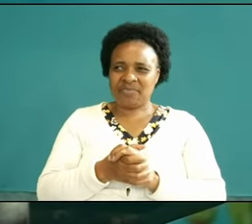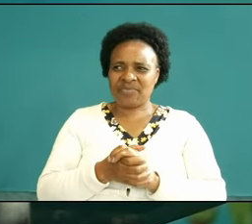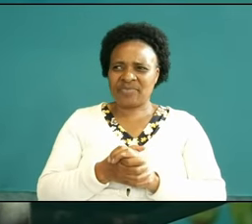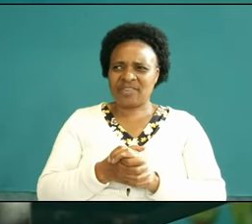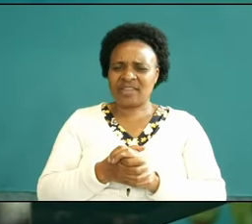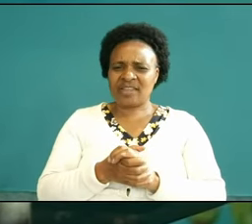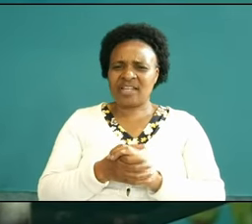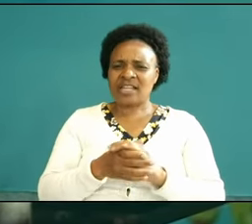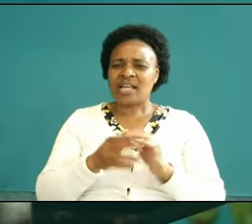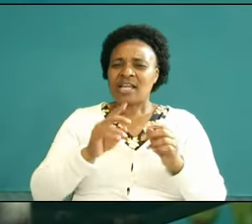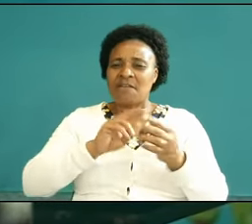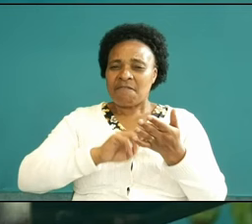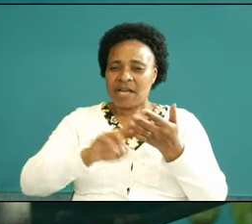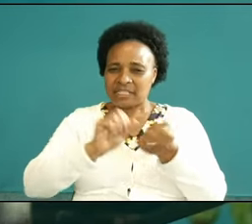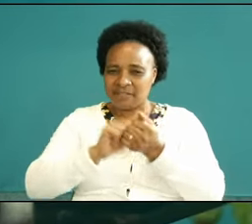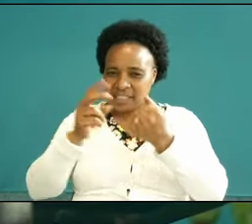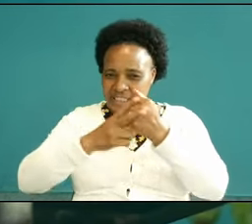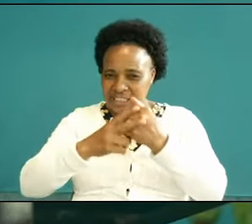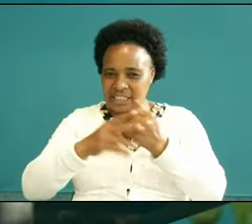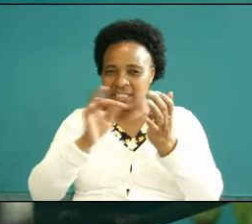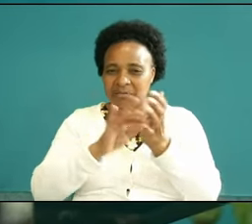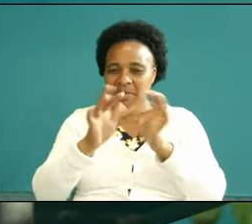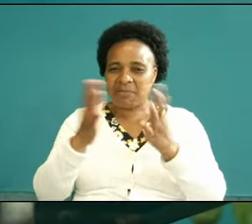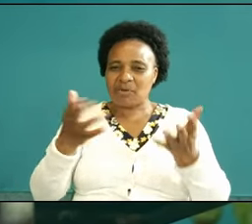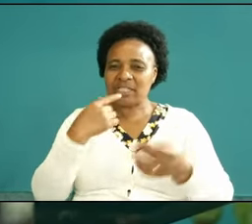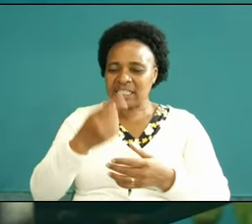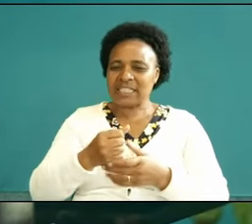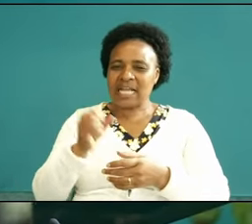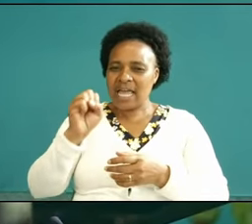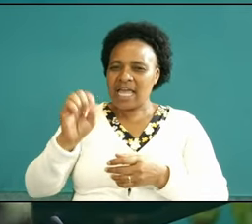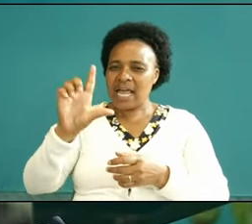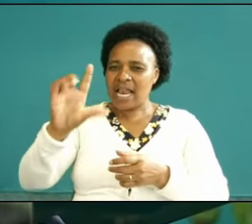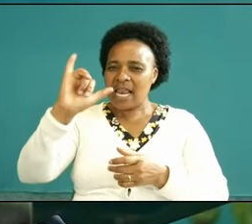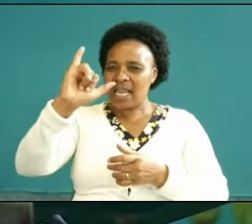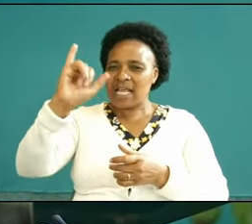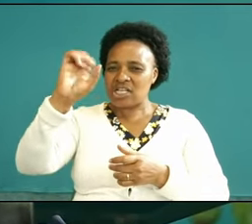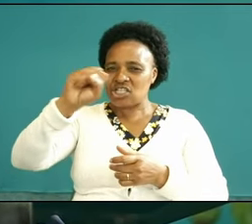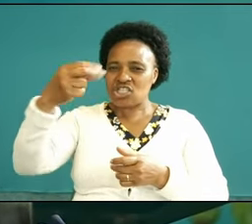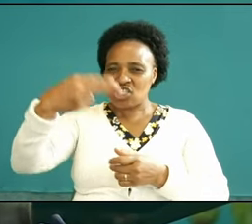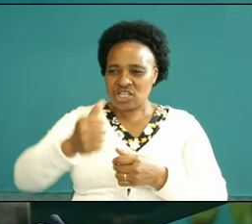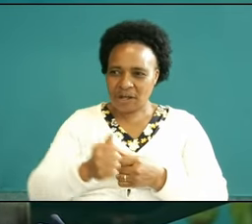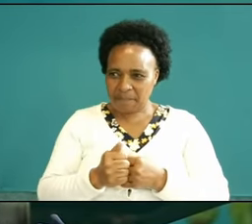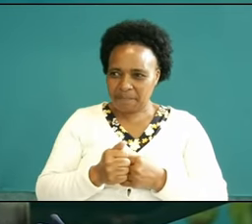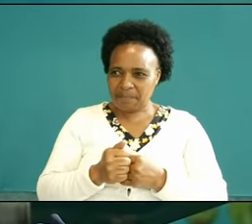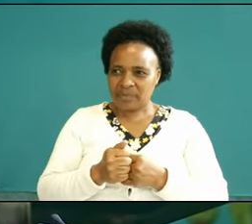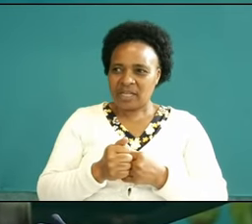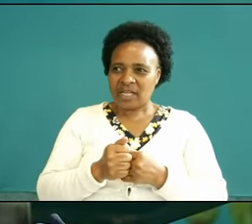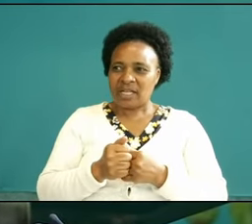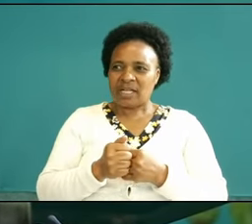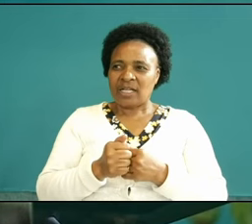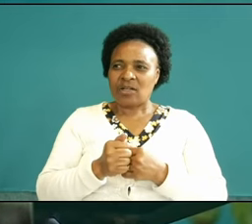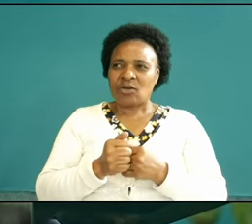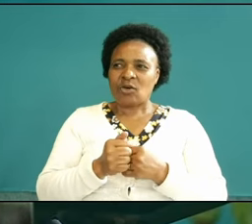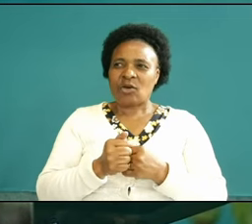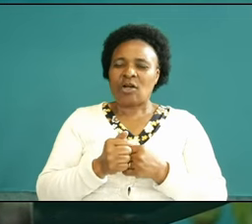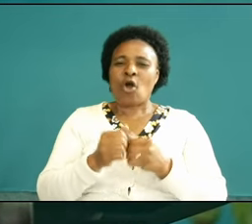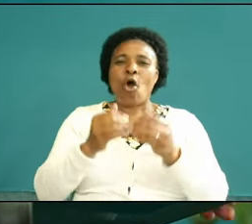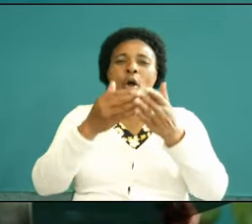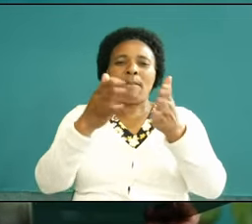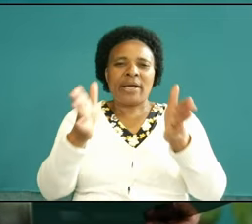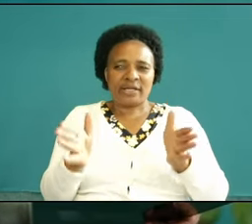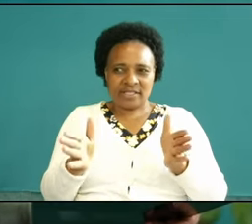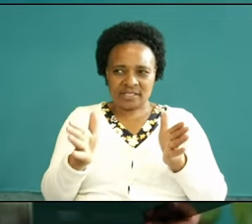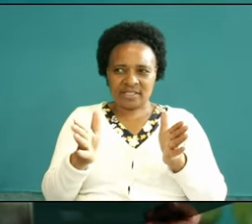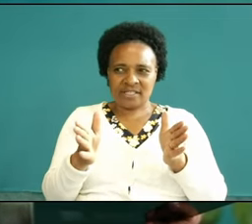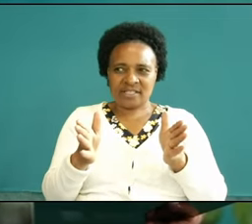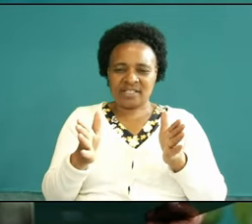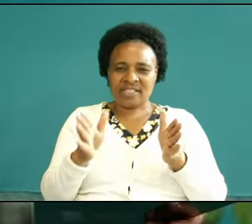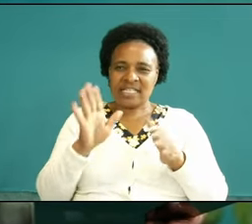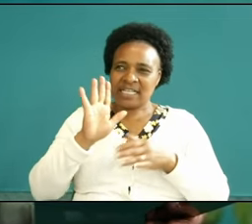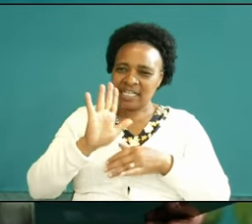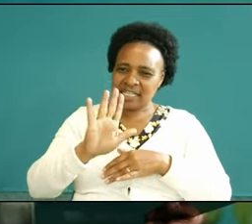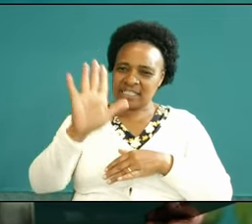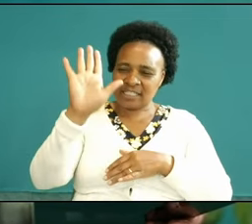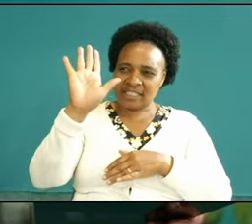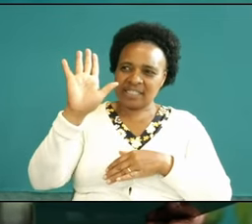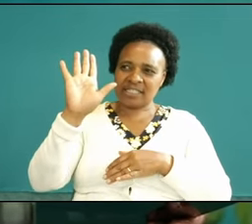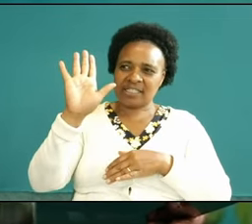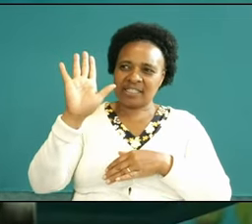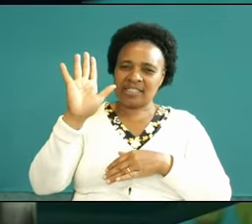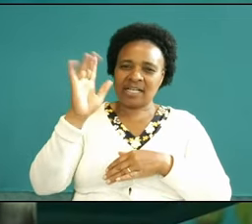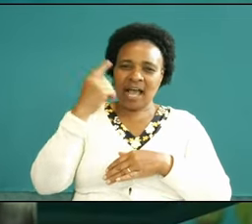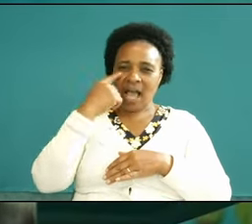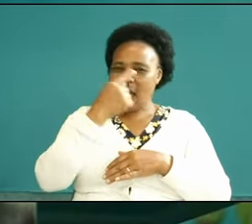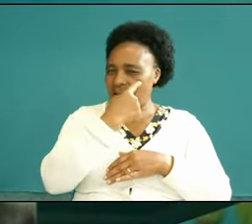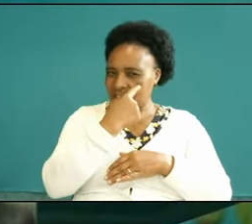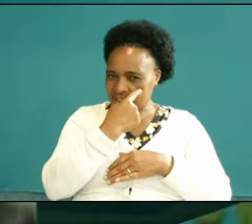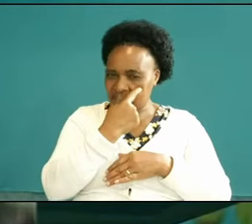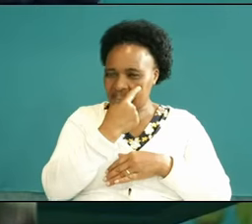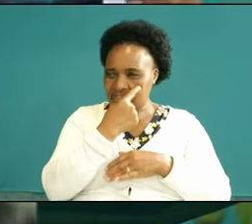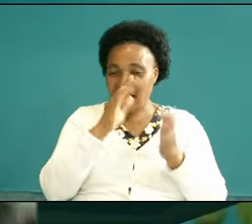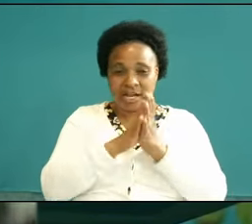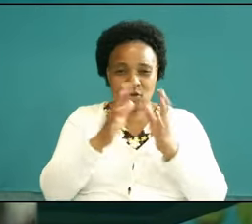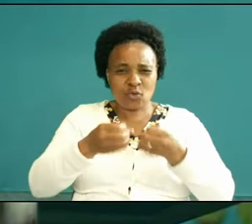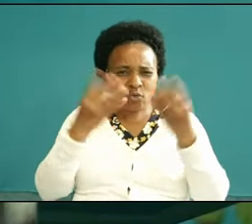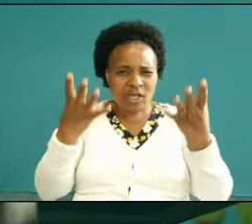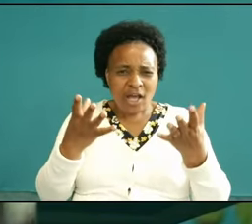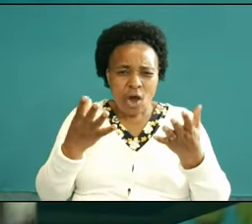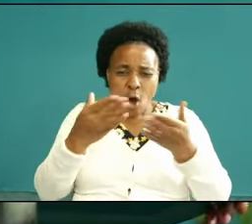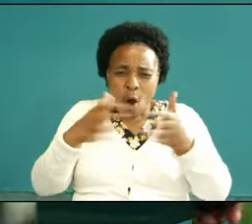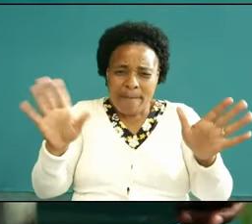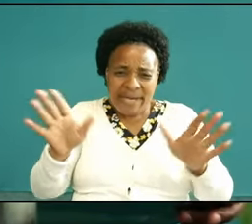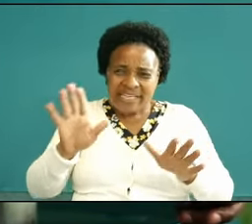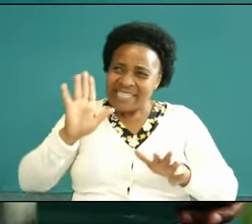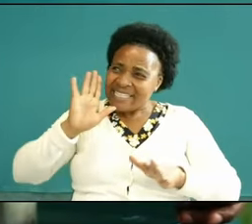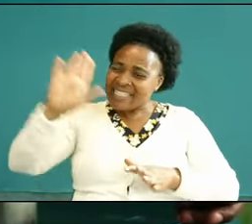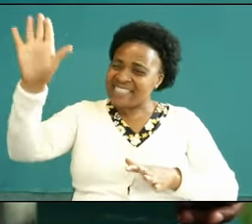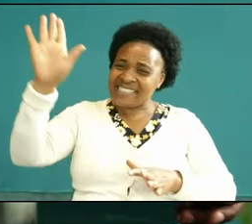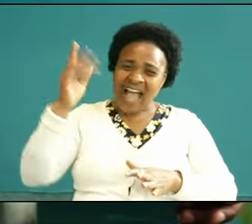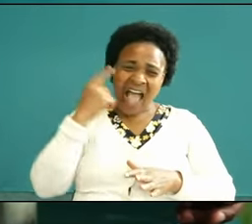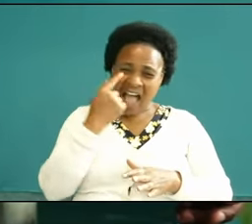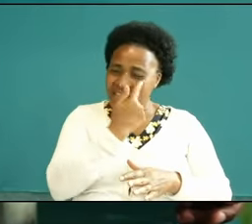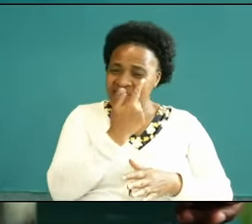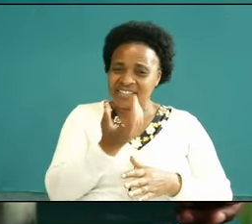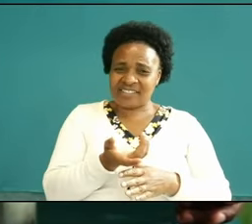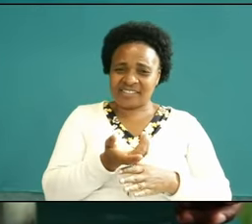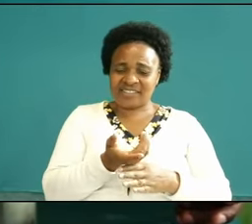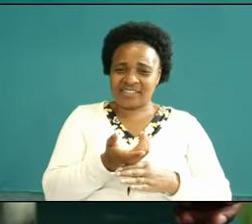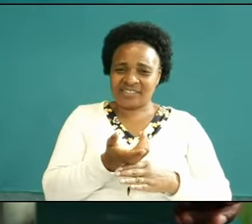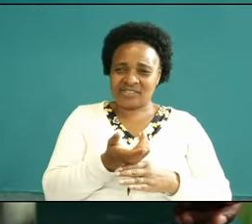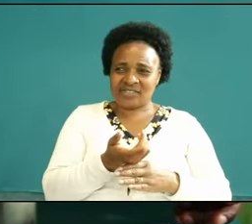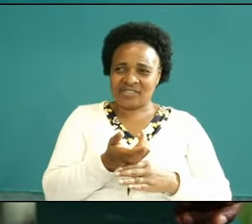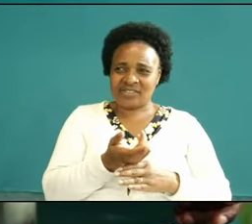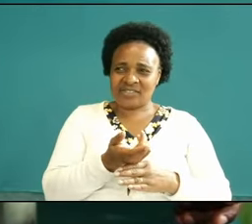17 the Bible says and elishah prayed what prayer open his eyes Hallelujah somebody open his eyes